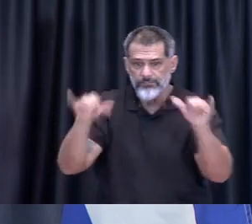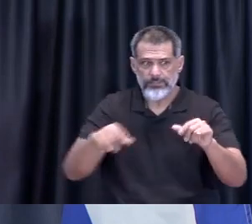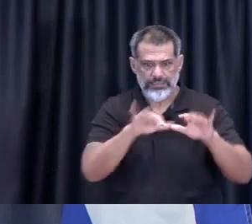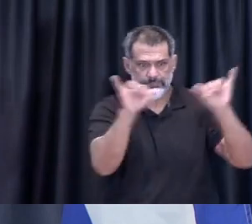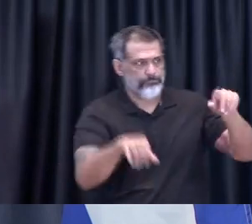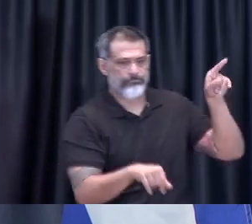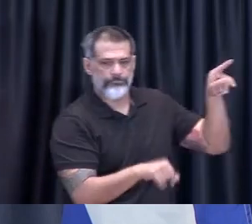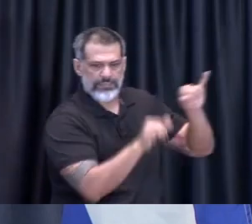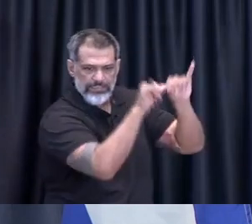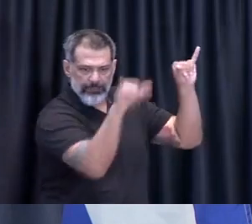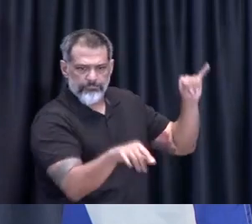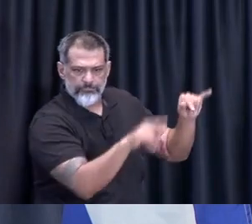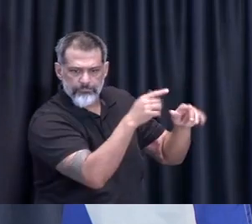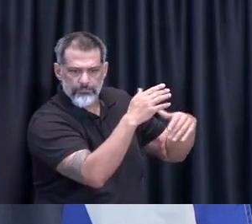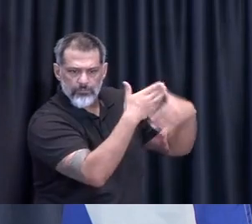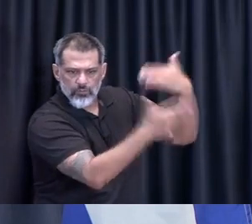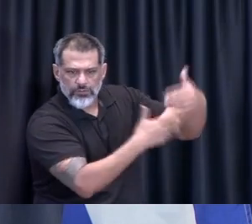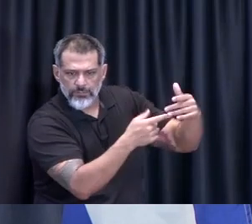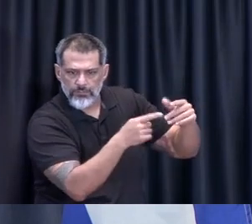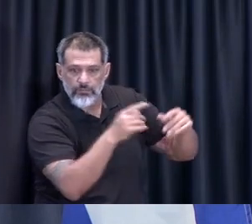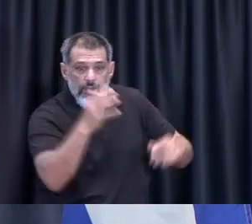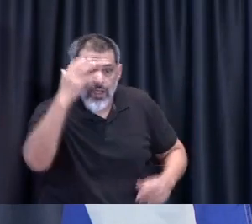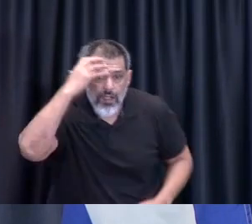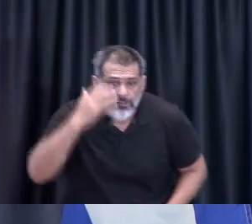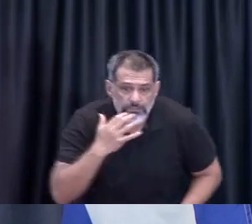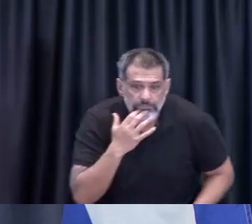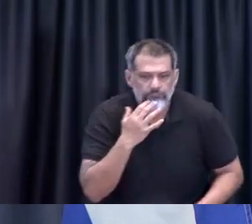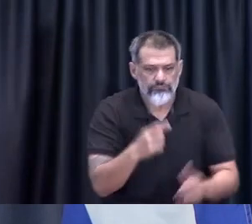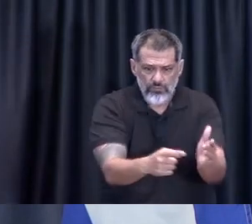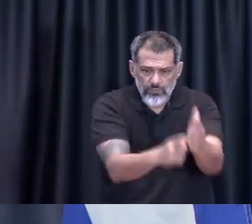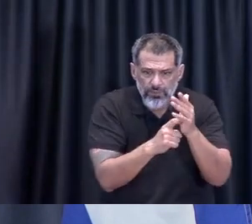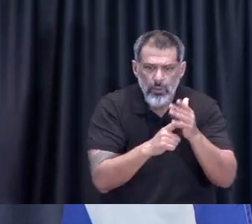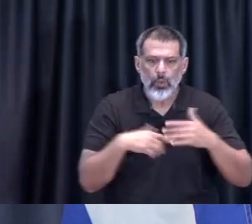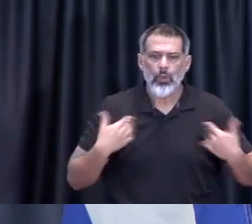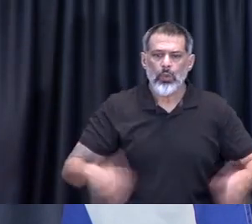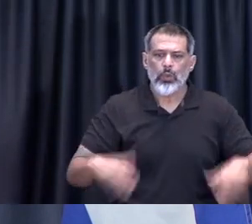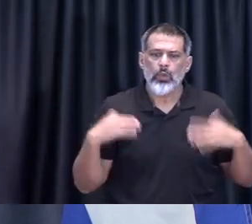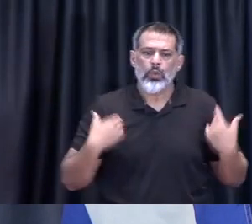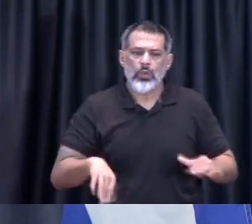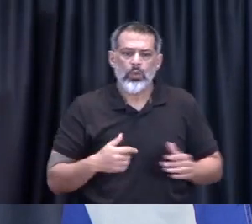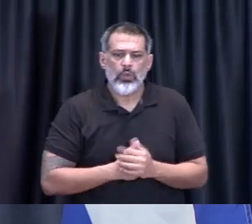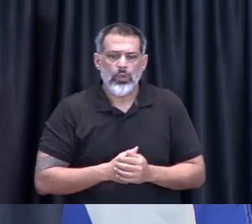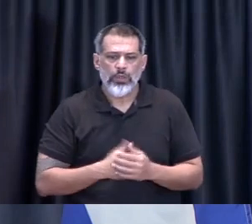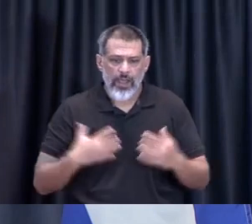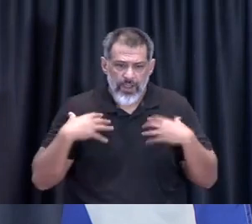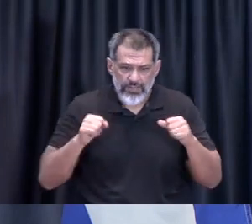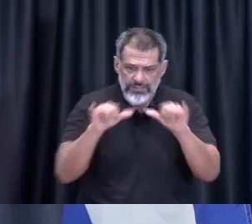are placed on our hospitals in particular, but all other aspects of our health care system as well.